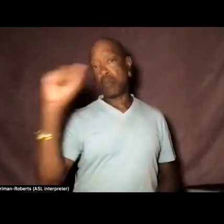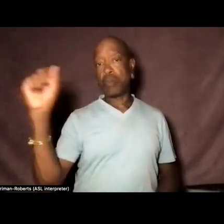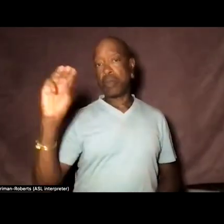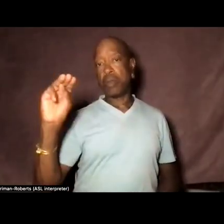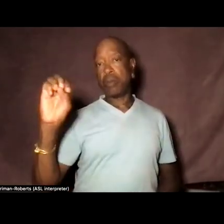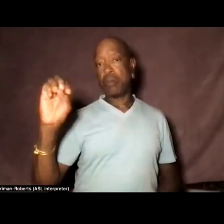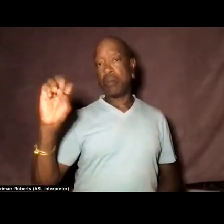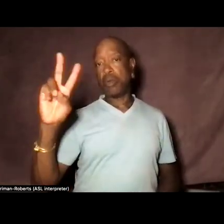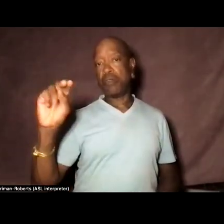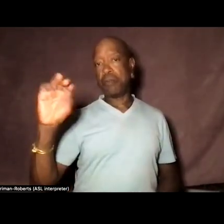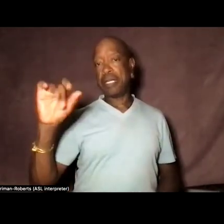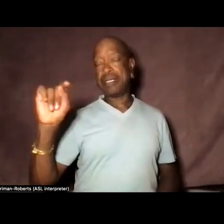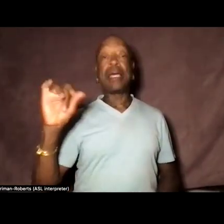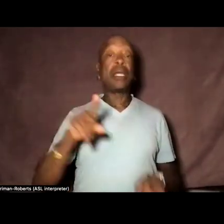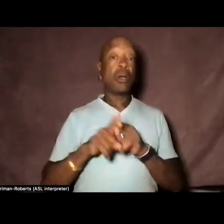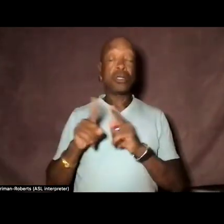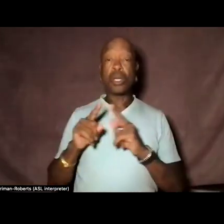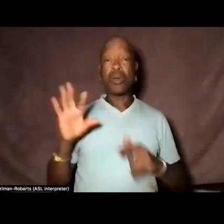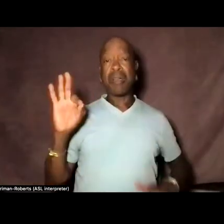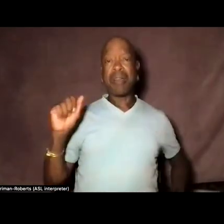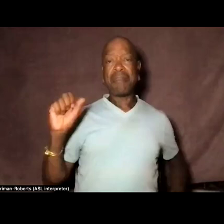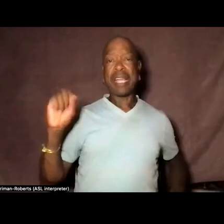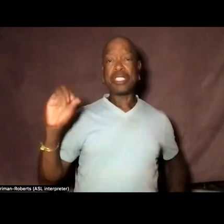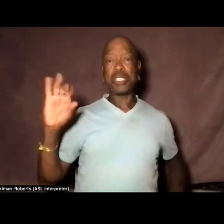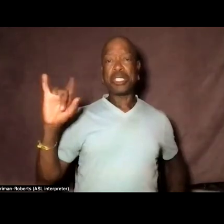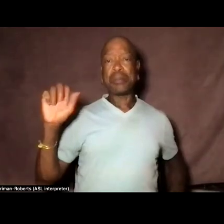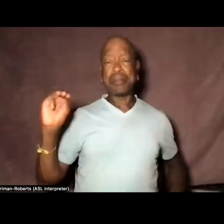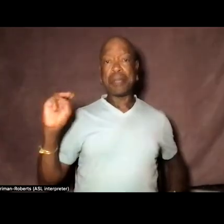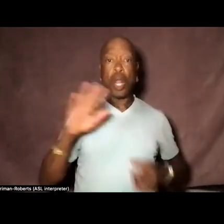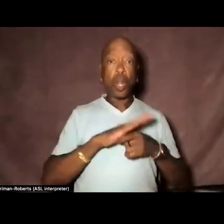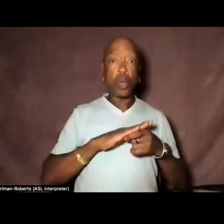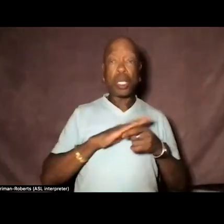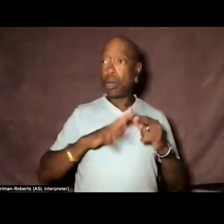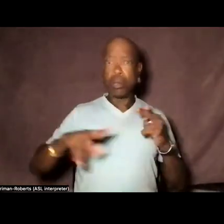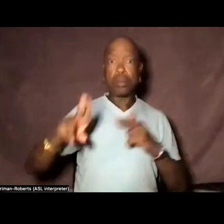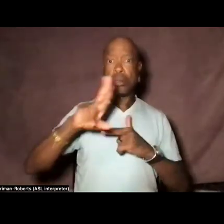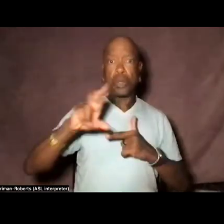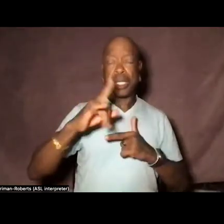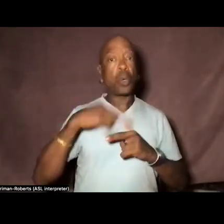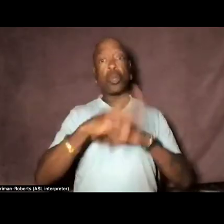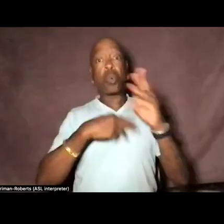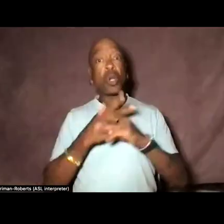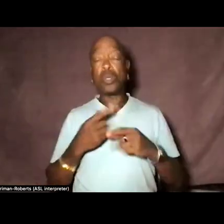accelerating fascism both locally across the country and across the world we need to resist